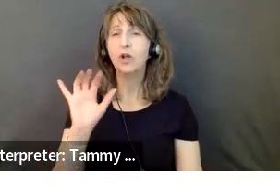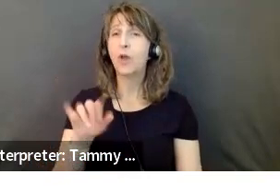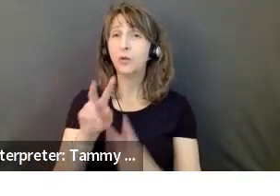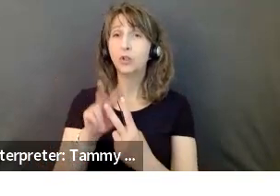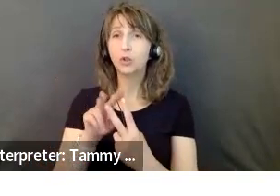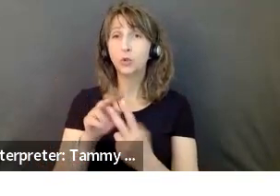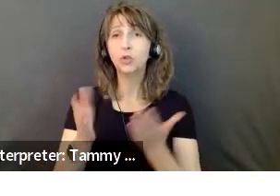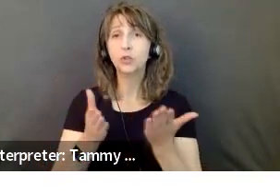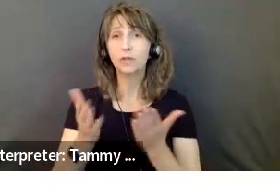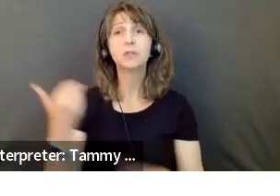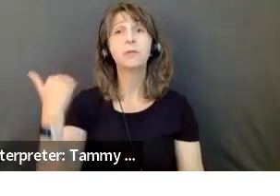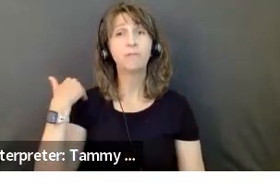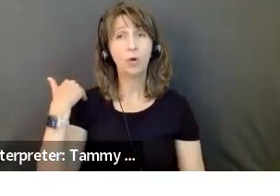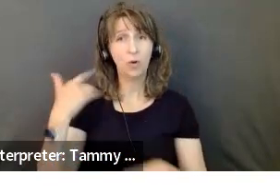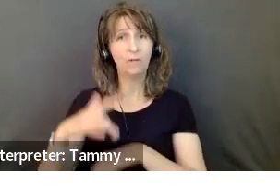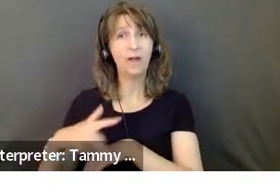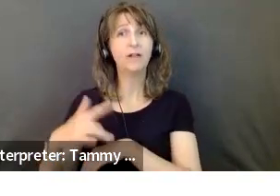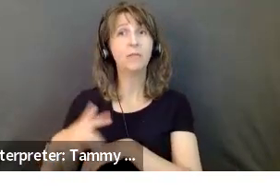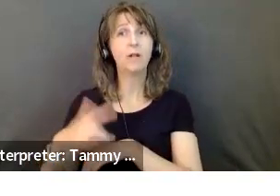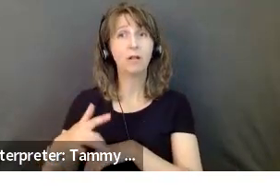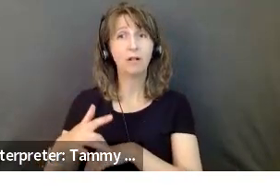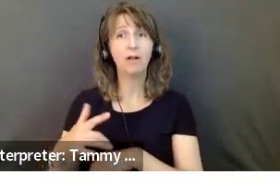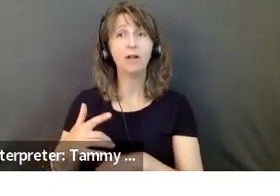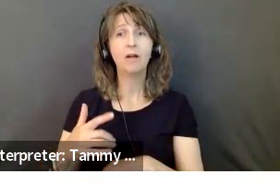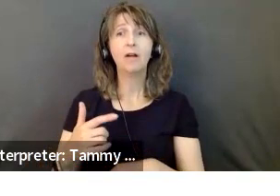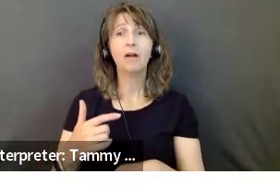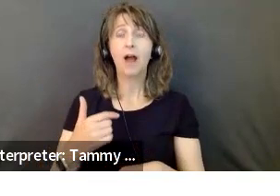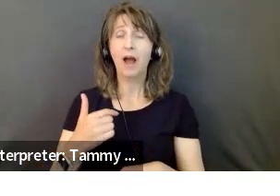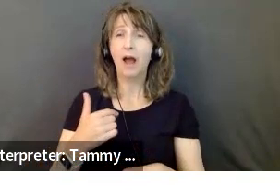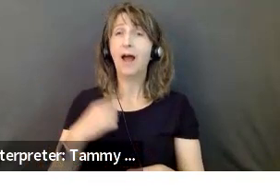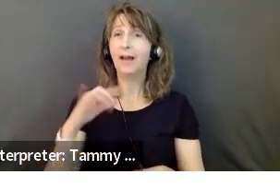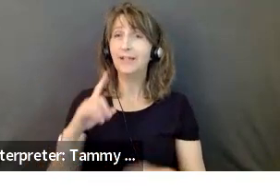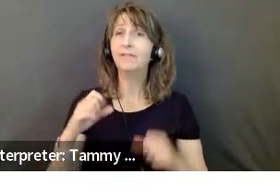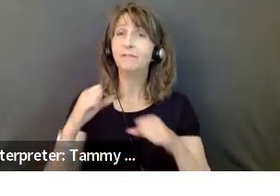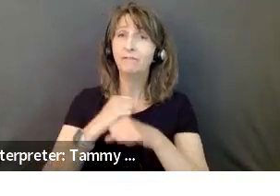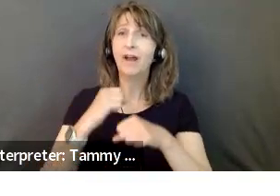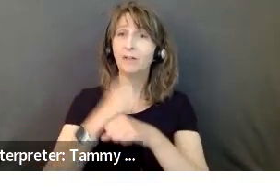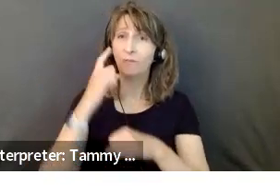That I really thought for and that I thought were needed, to bring back. Families are experiencing issues and accessing providers.